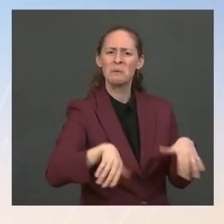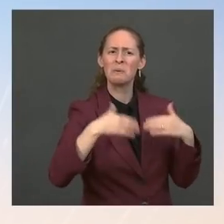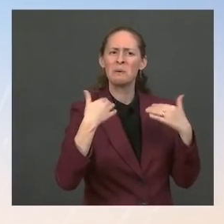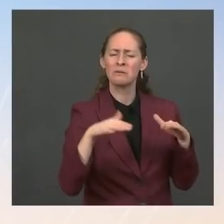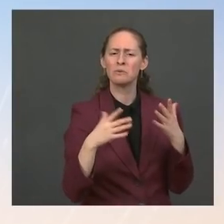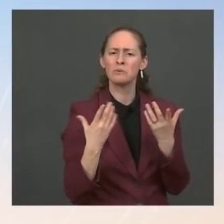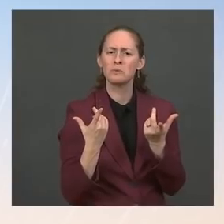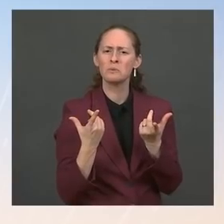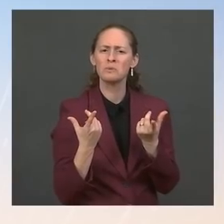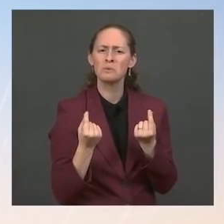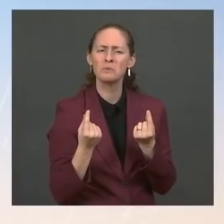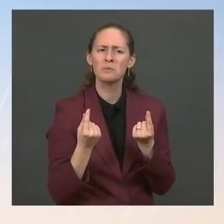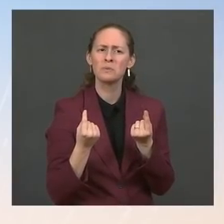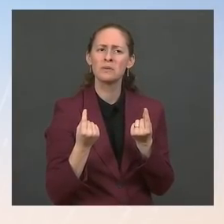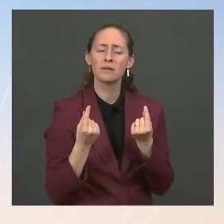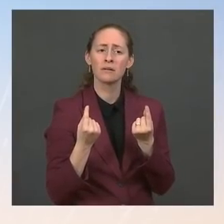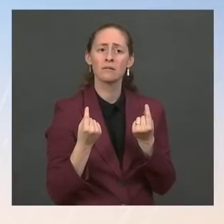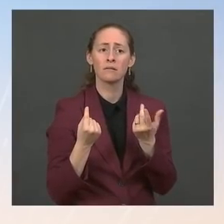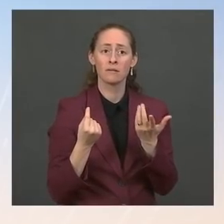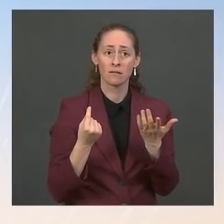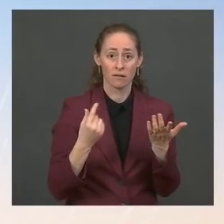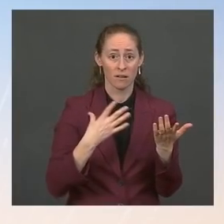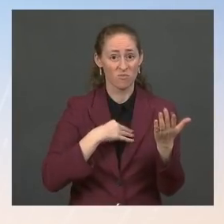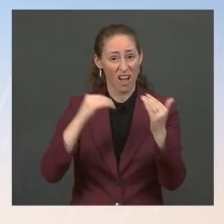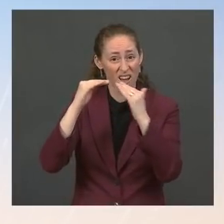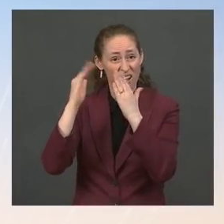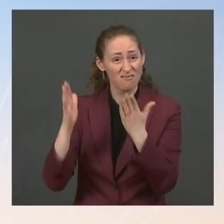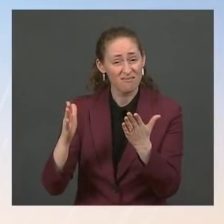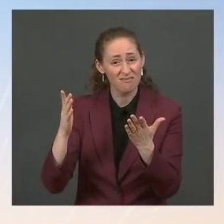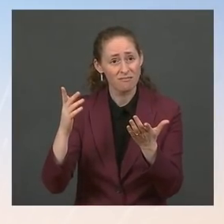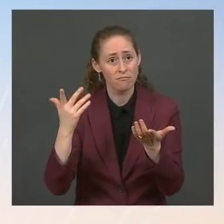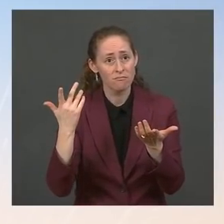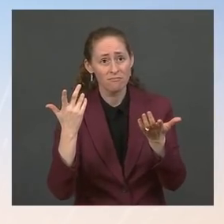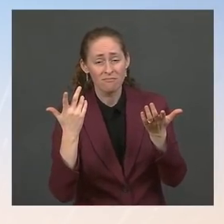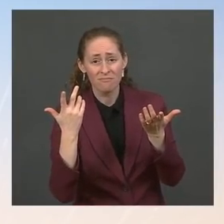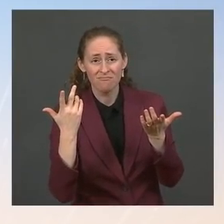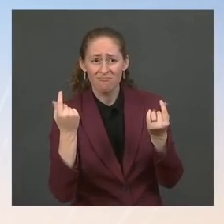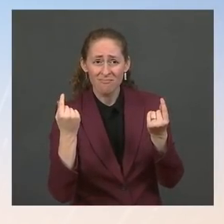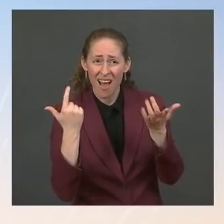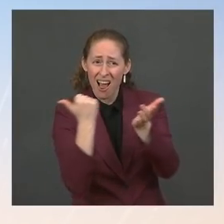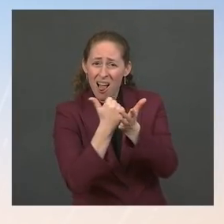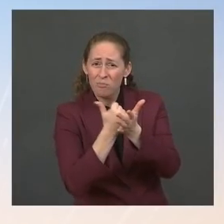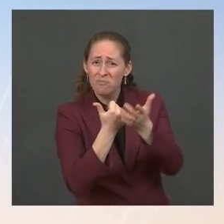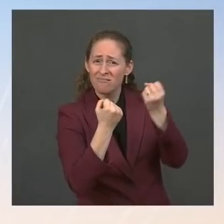to avoid another Afghanistan-like exit?